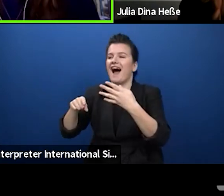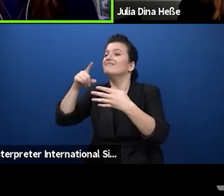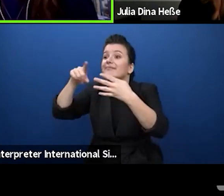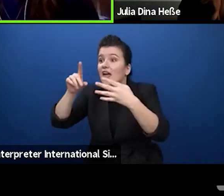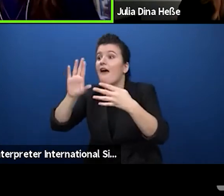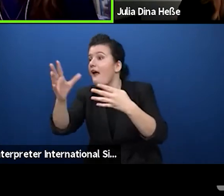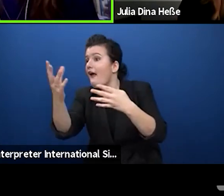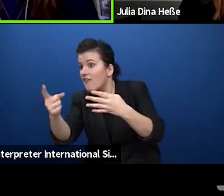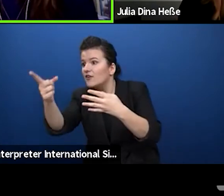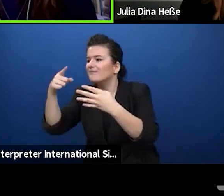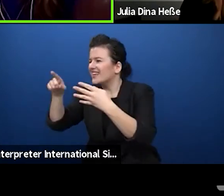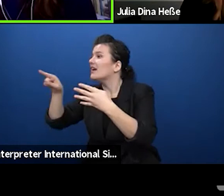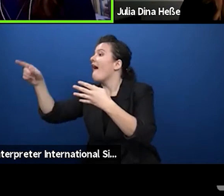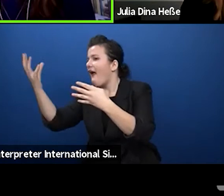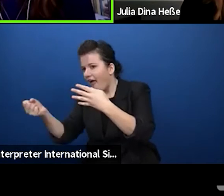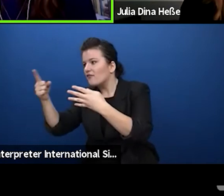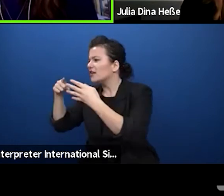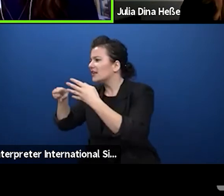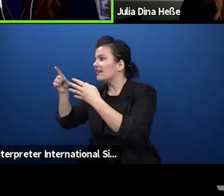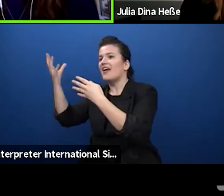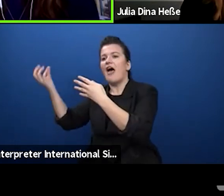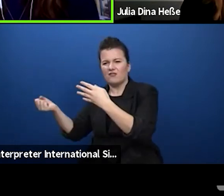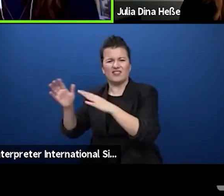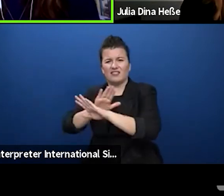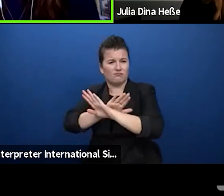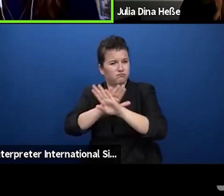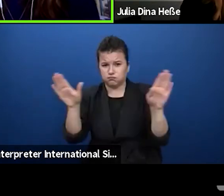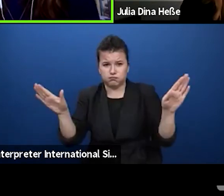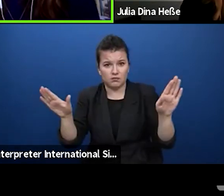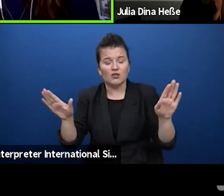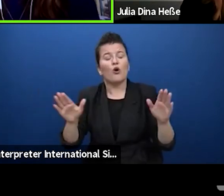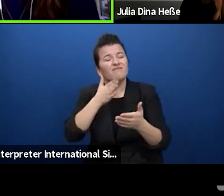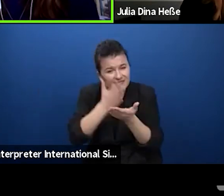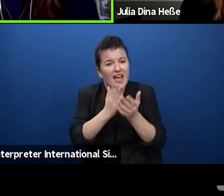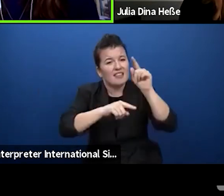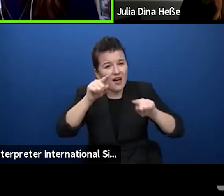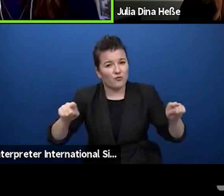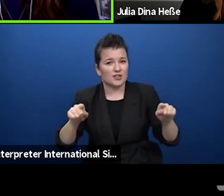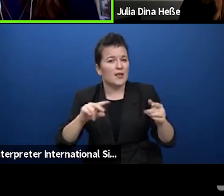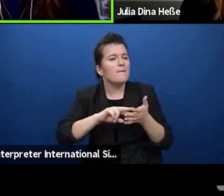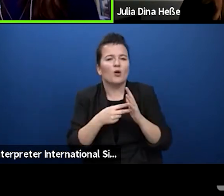some sort of representation of somebody there but real diversity surely is about real equity